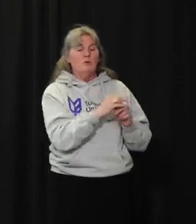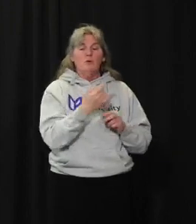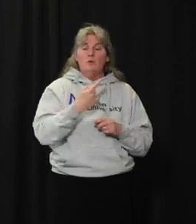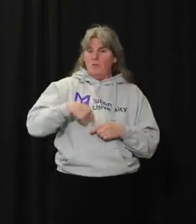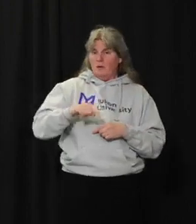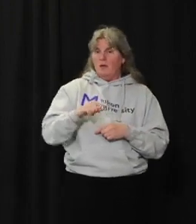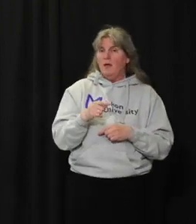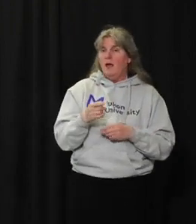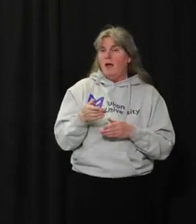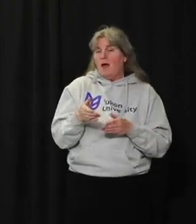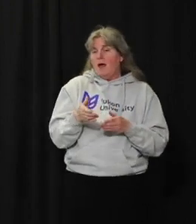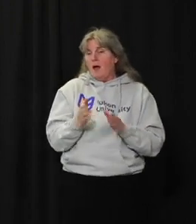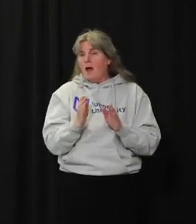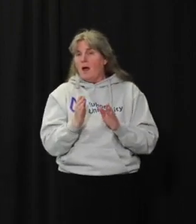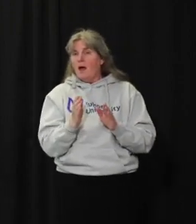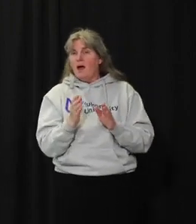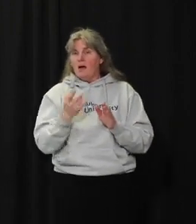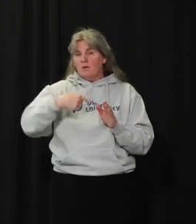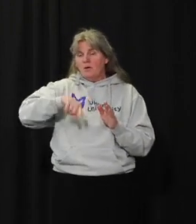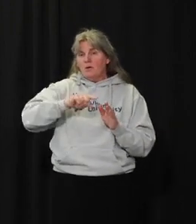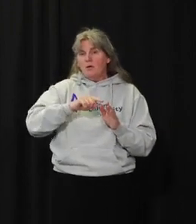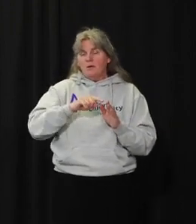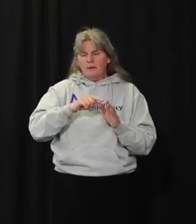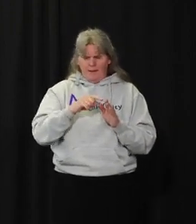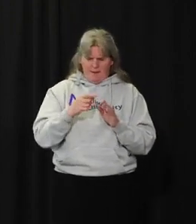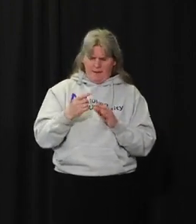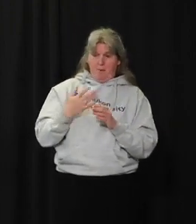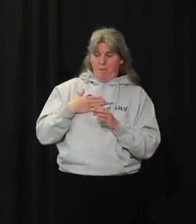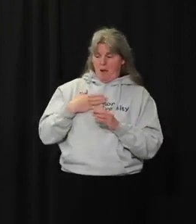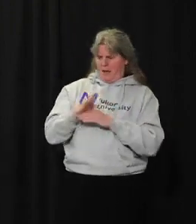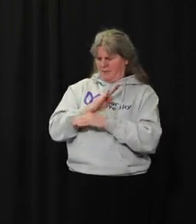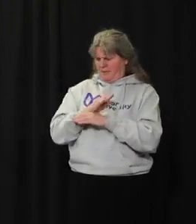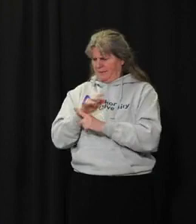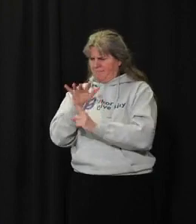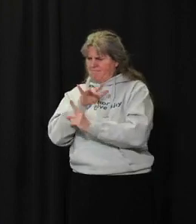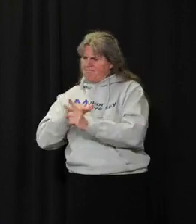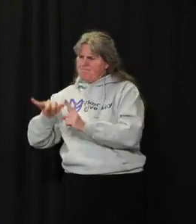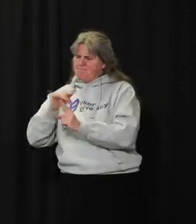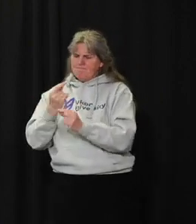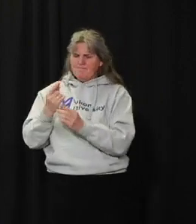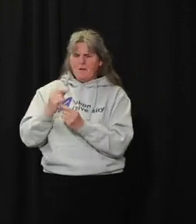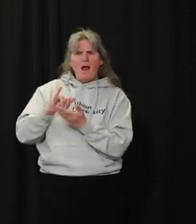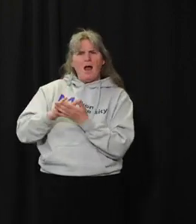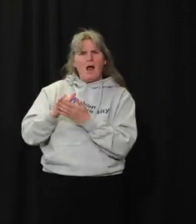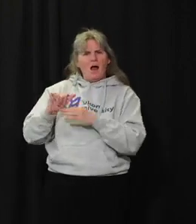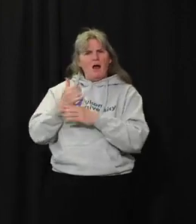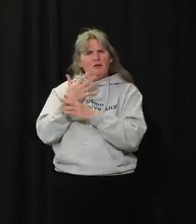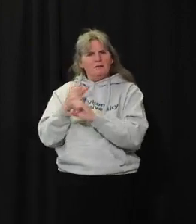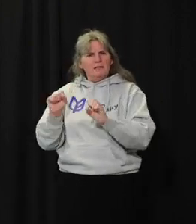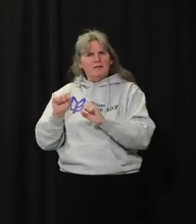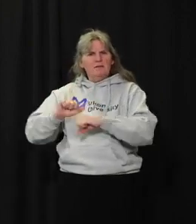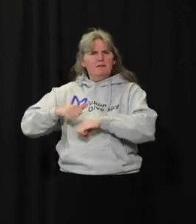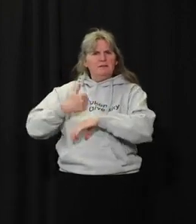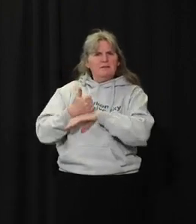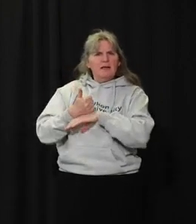We have the opportunity to give people a chance to go through and think through their business and think about how they would